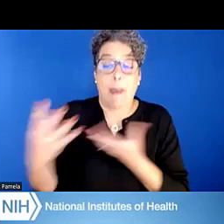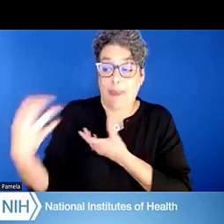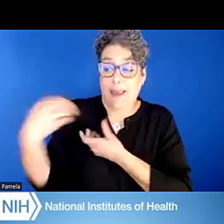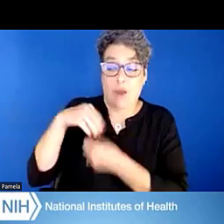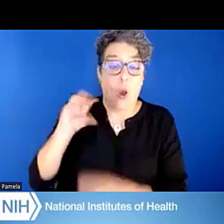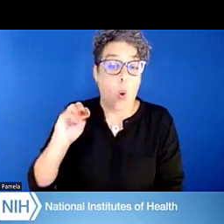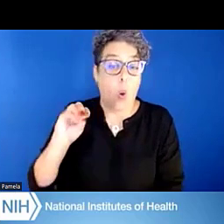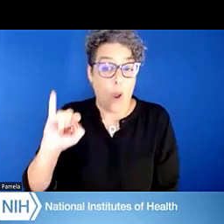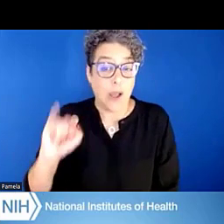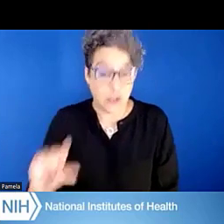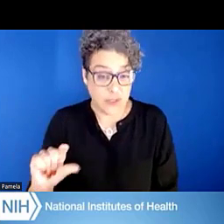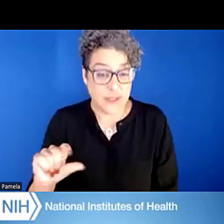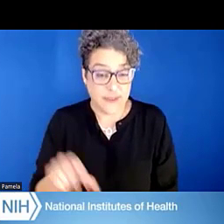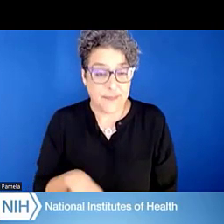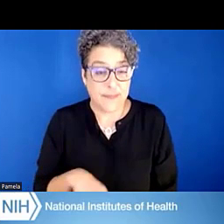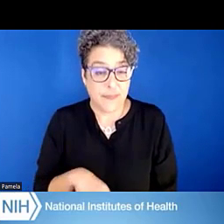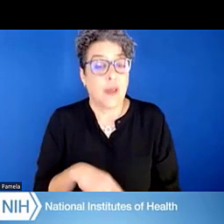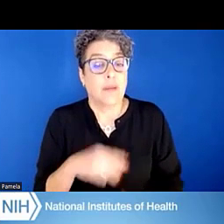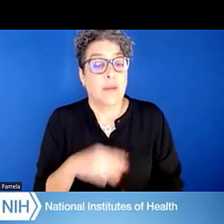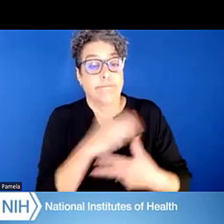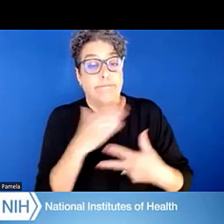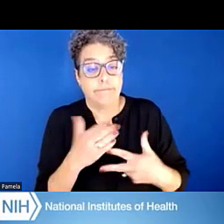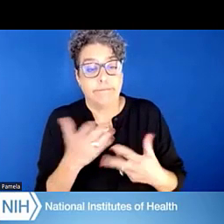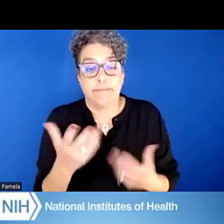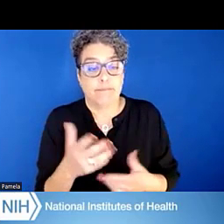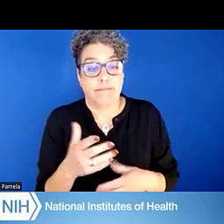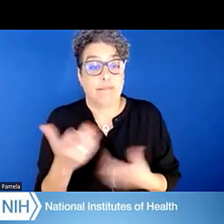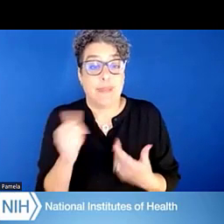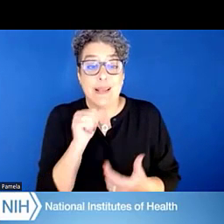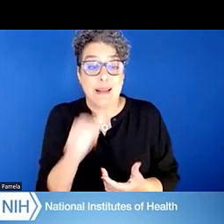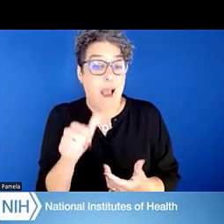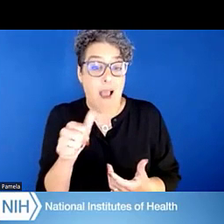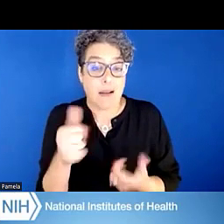Also, failure to disclose other support and/or grant overlap.